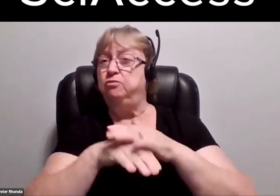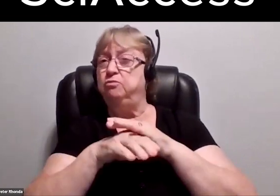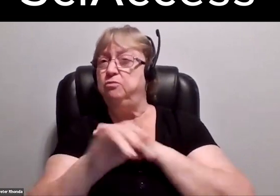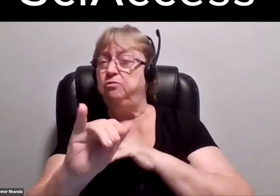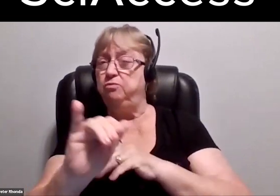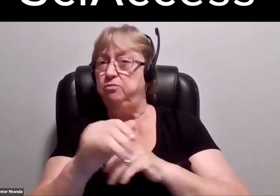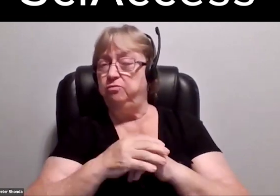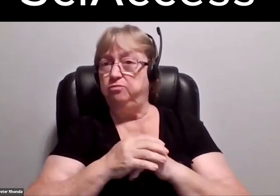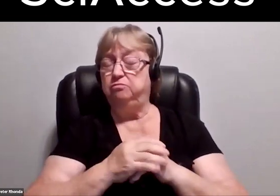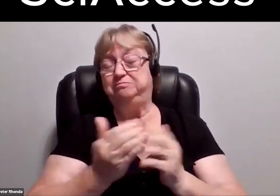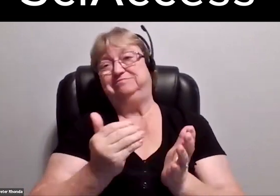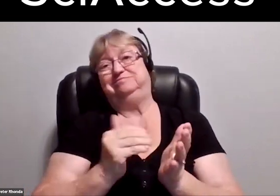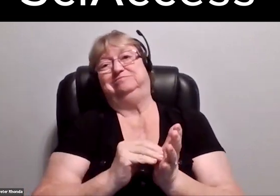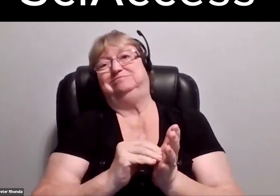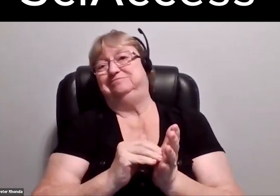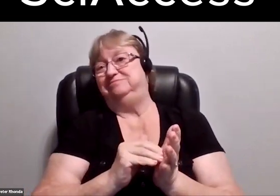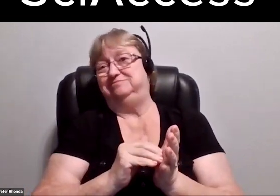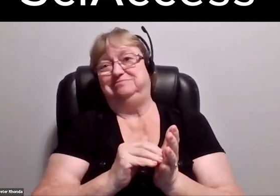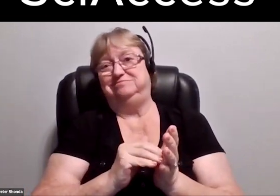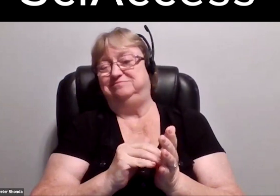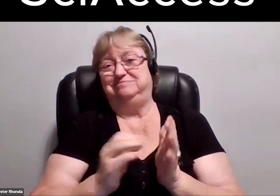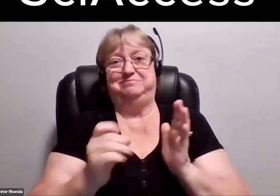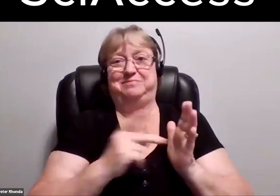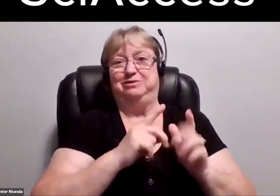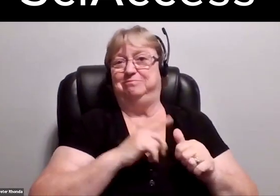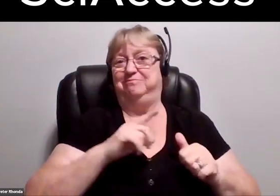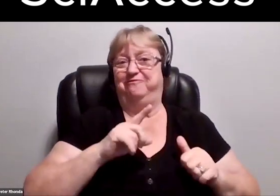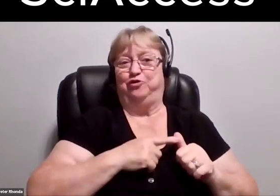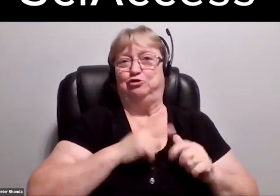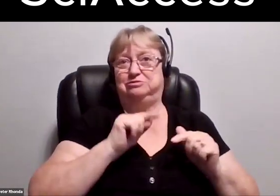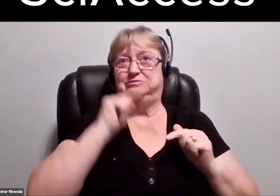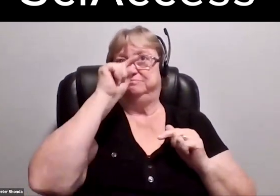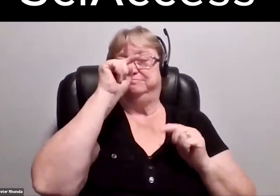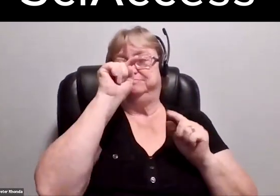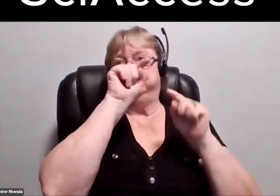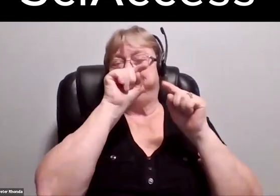Again, this just goes back to the first bullet point, which is you want to make sure that you accommodate